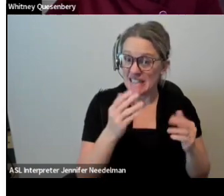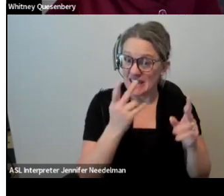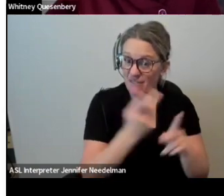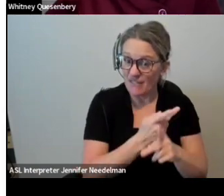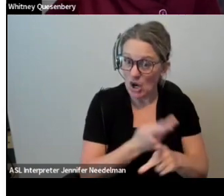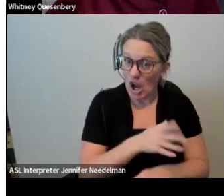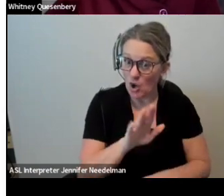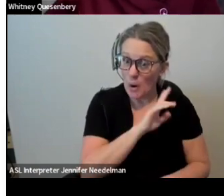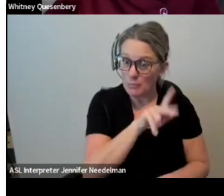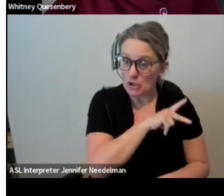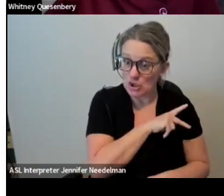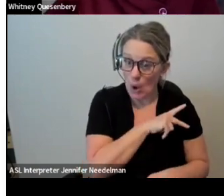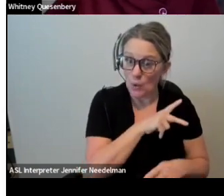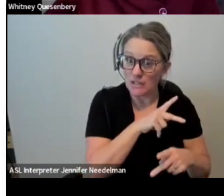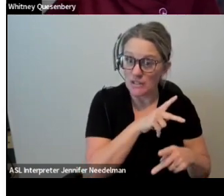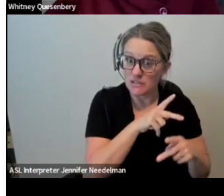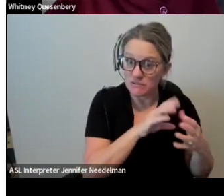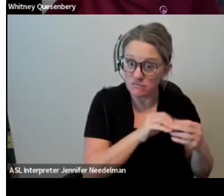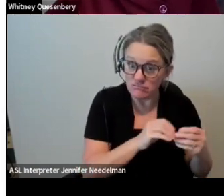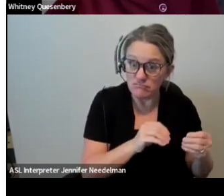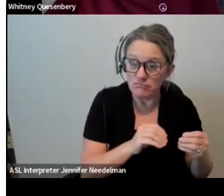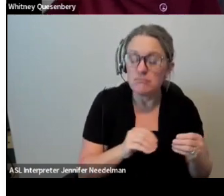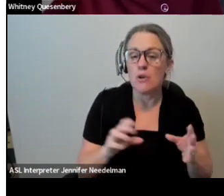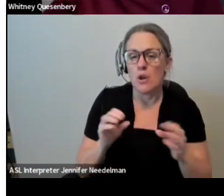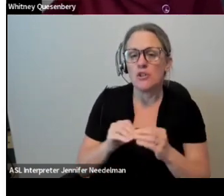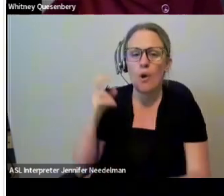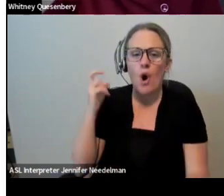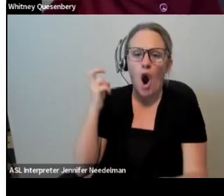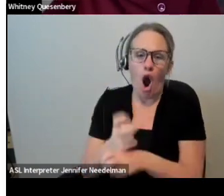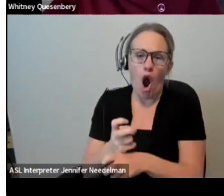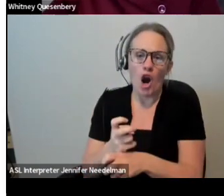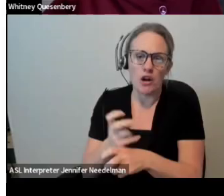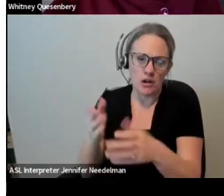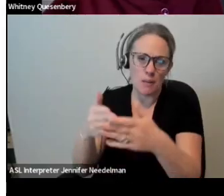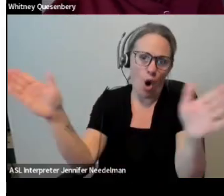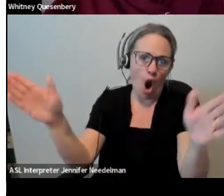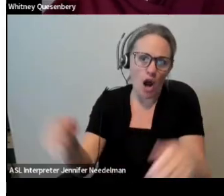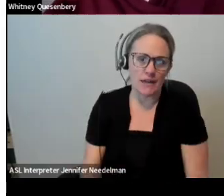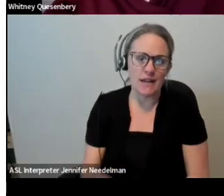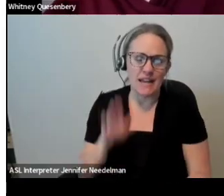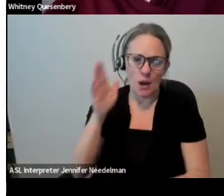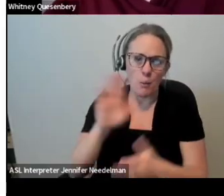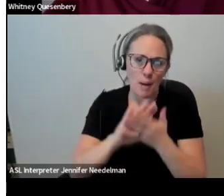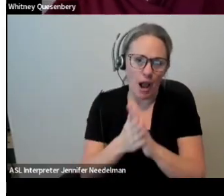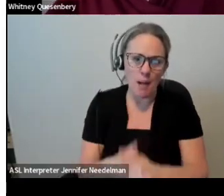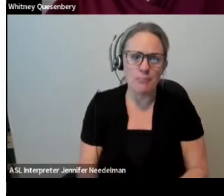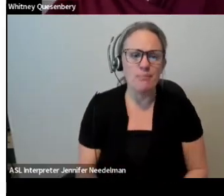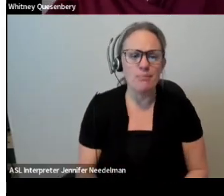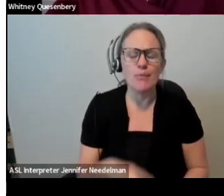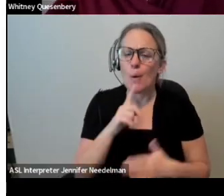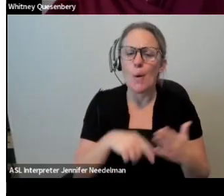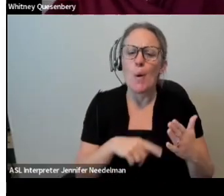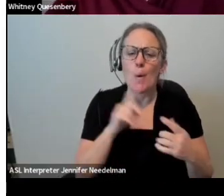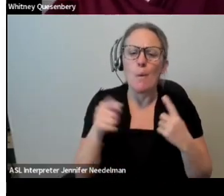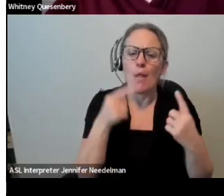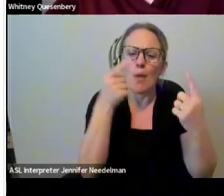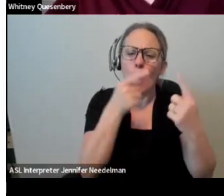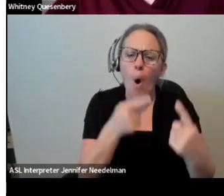The more broad in general, the harder it is. And what goals or tasks do they expect to accomplish? What are they doing? Why are they coming